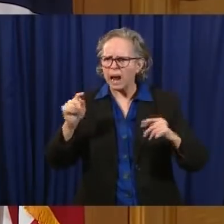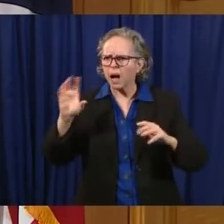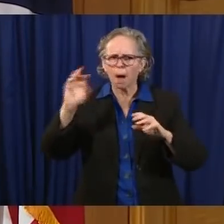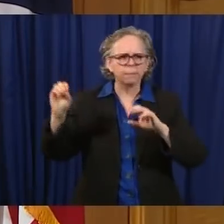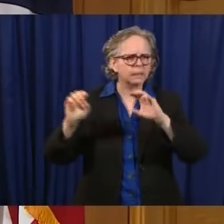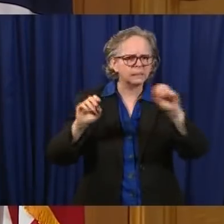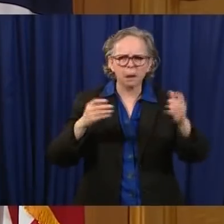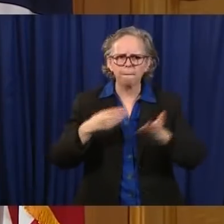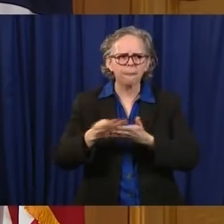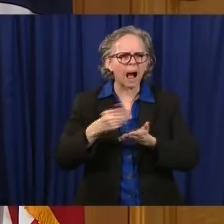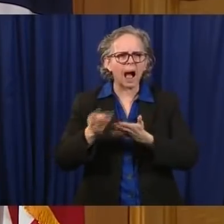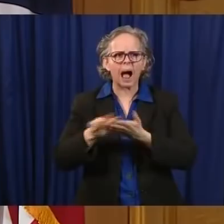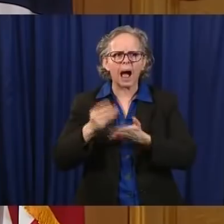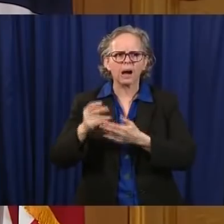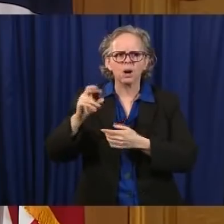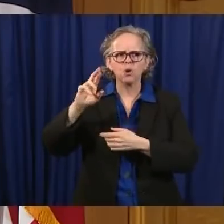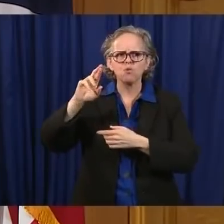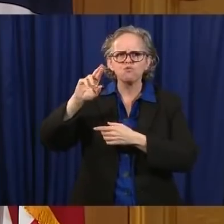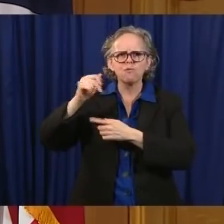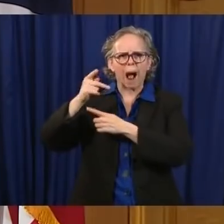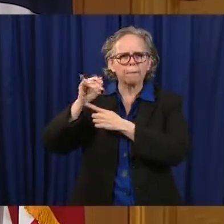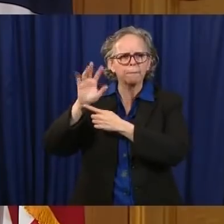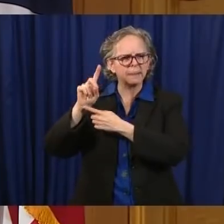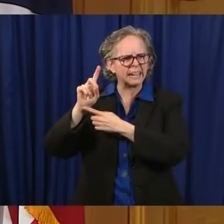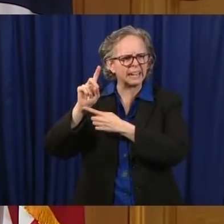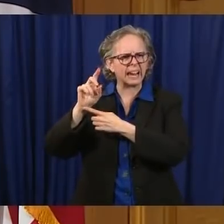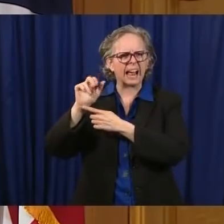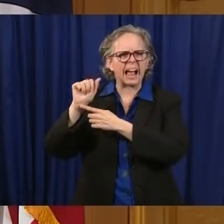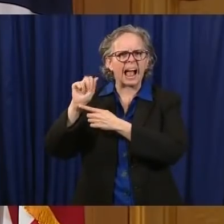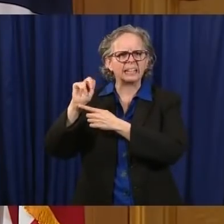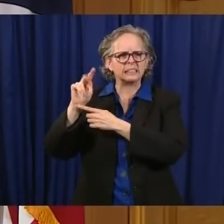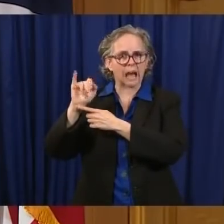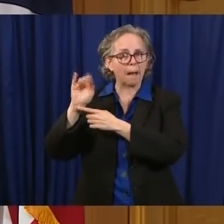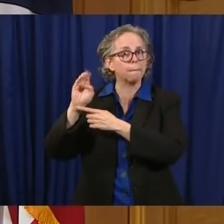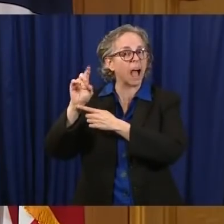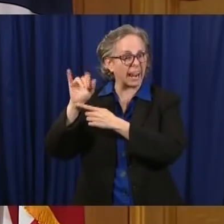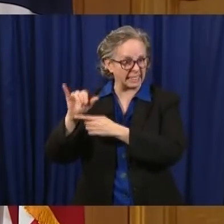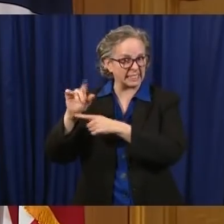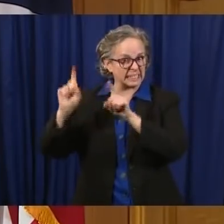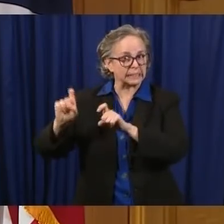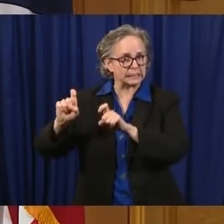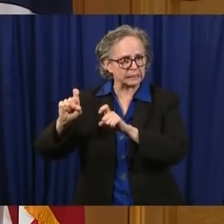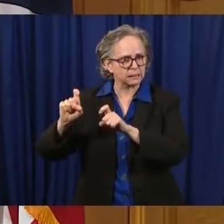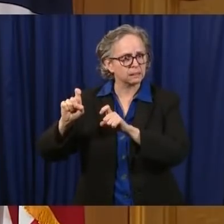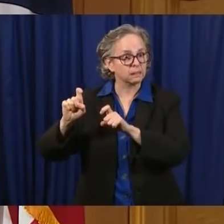TESTING IN REGARD TO THE PRIVATE SECTOR, WE HAVE HEARD THAT A NUMBER OF COMPANIES IN